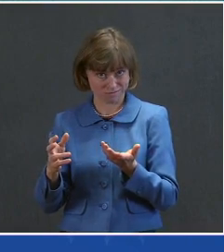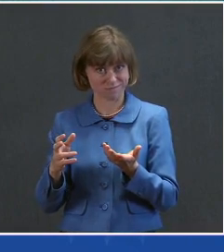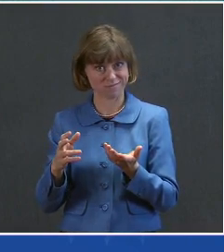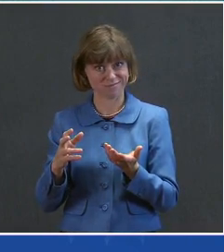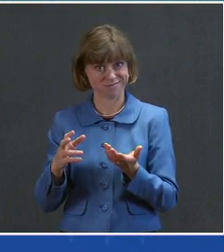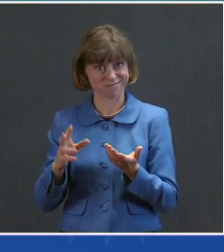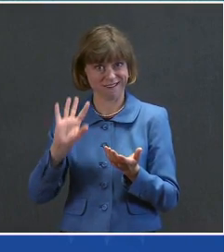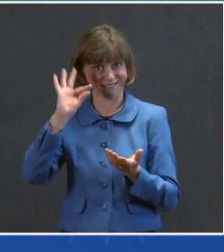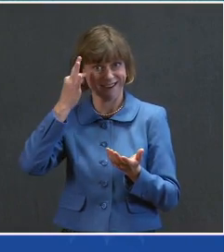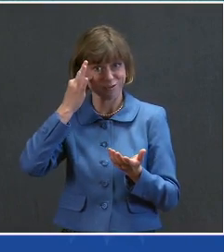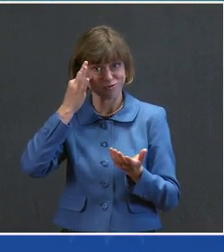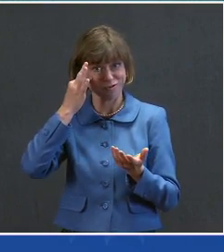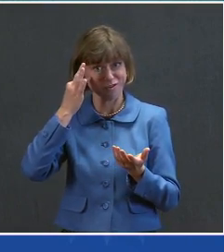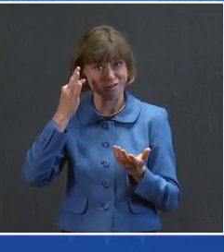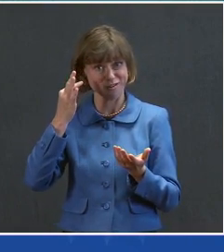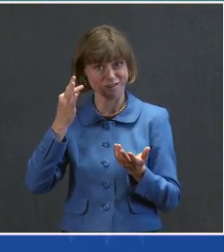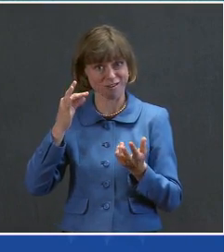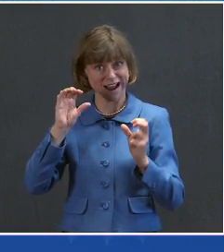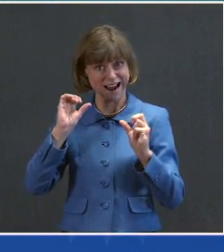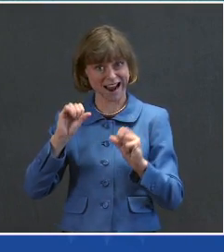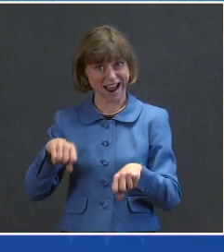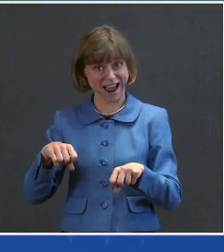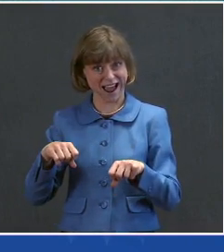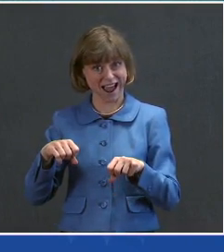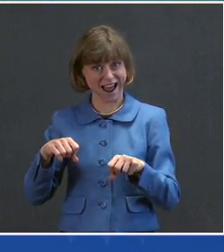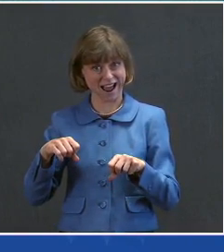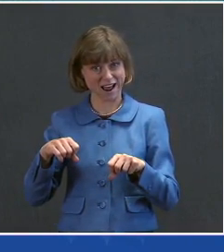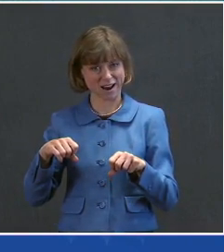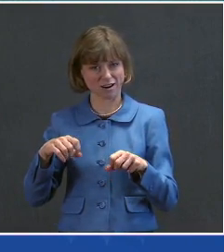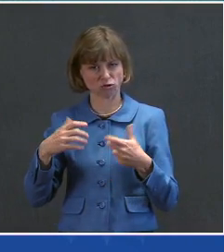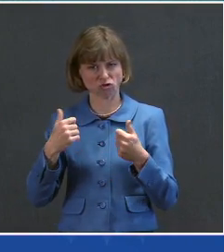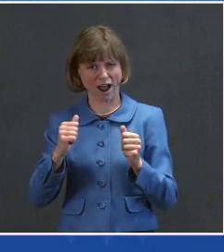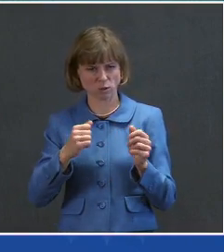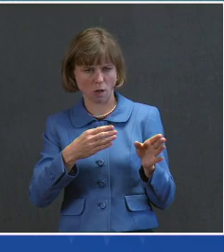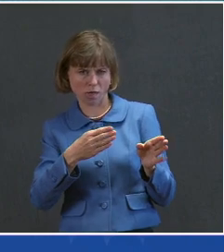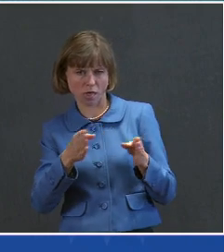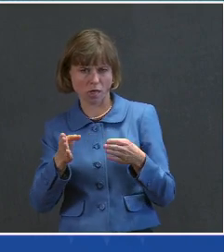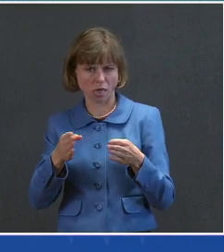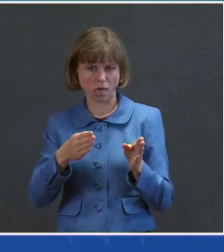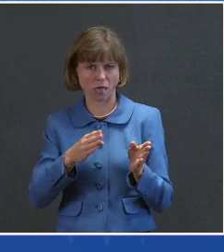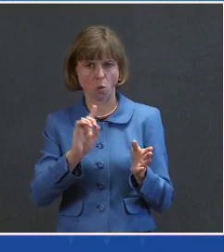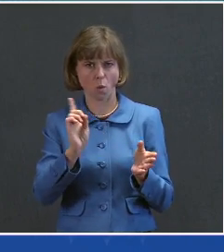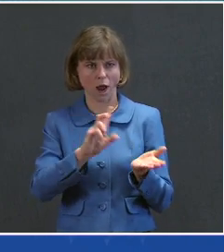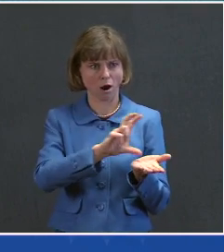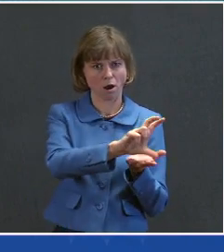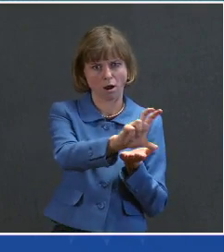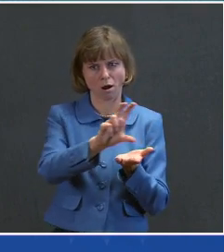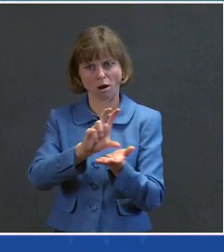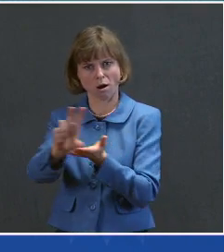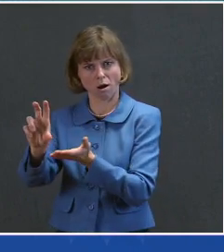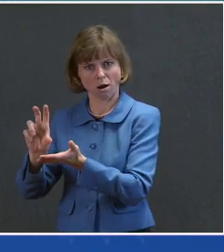can do directly to, sort of, steer more vaccine doses to locations